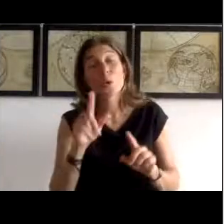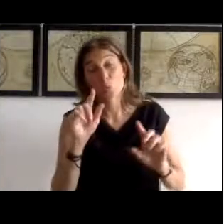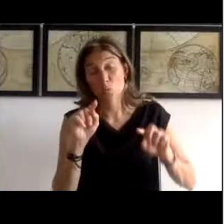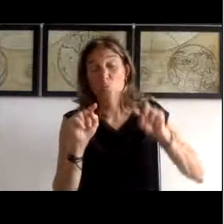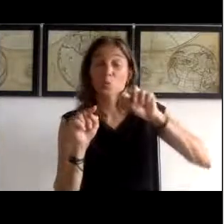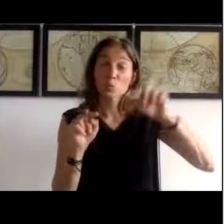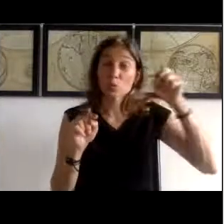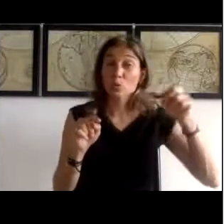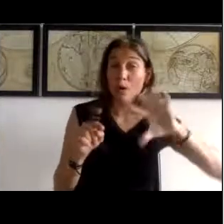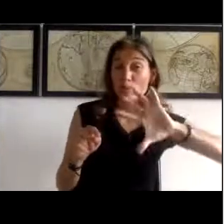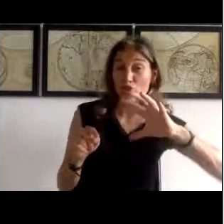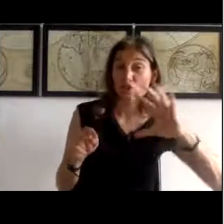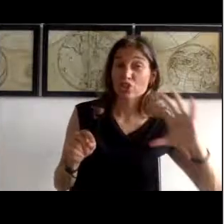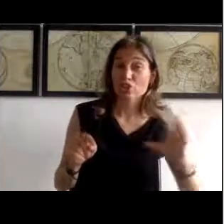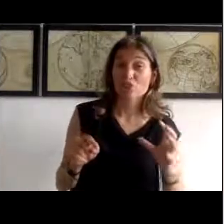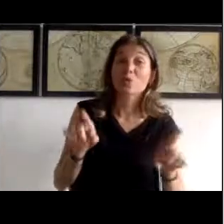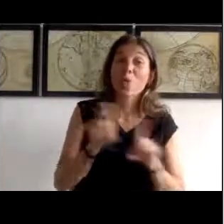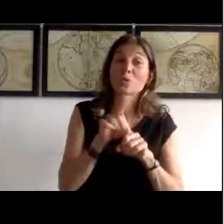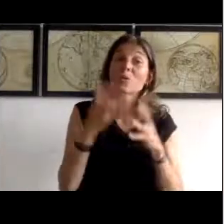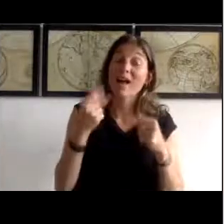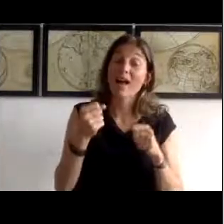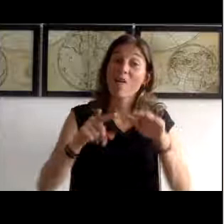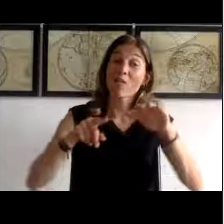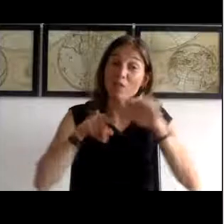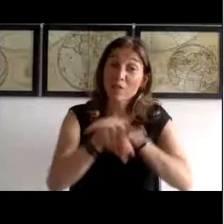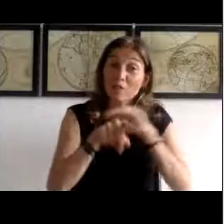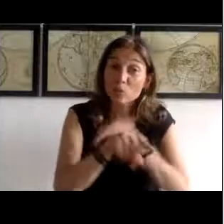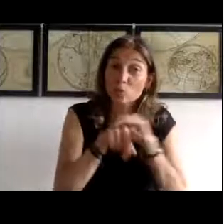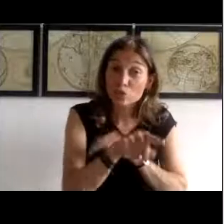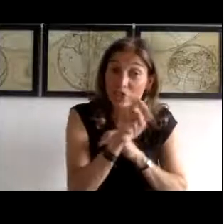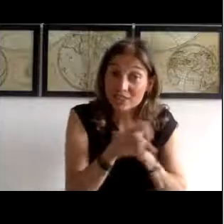we wanted to expand it to the other fields of the programme